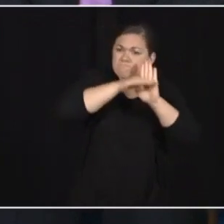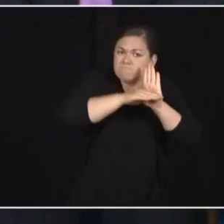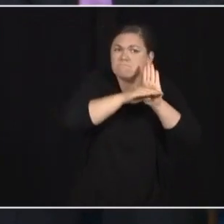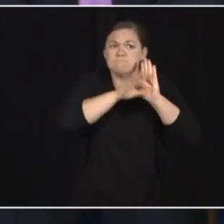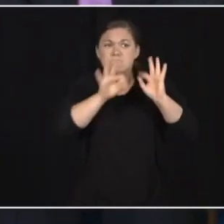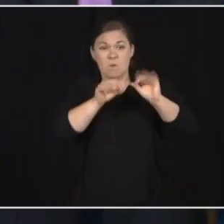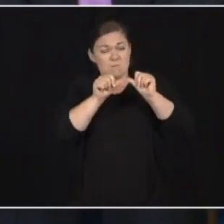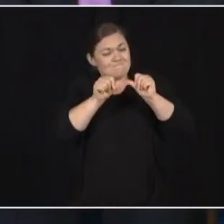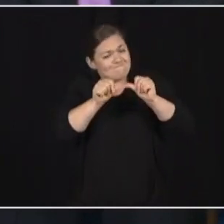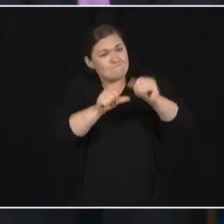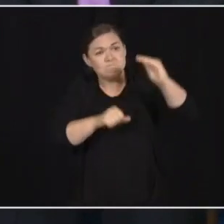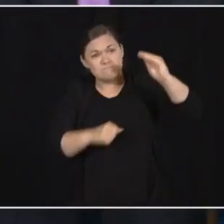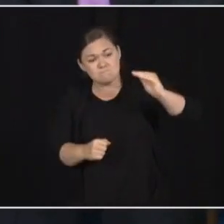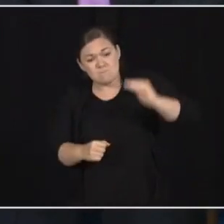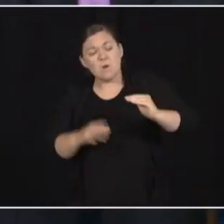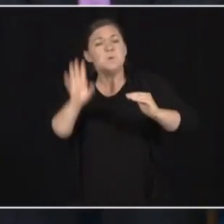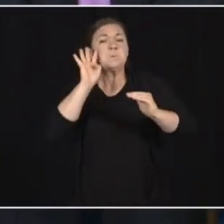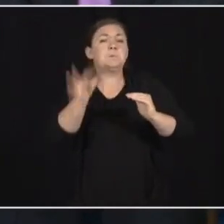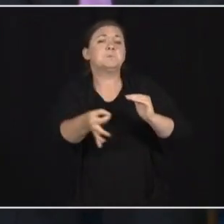in making sure that those numbers decline.